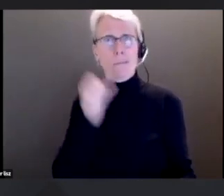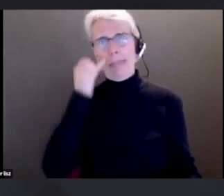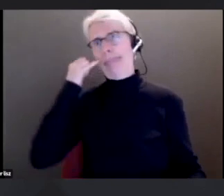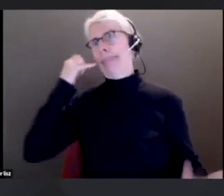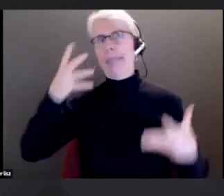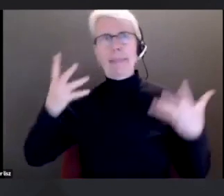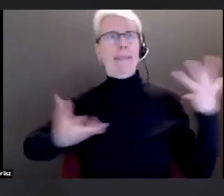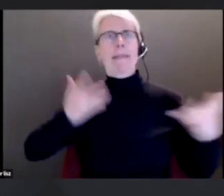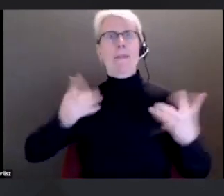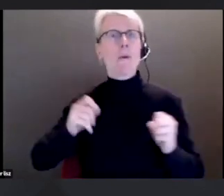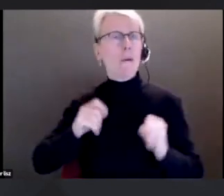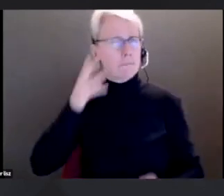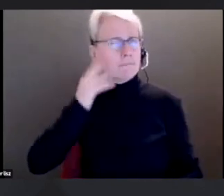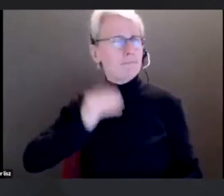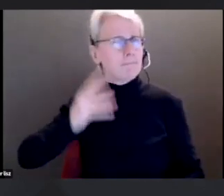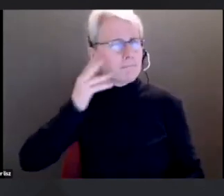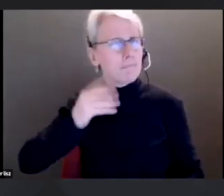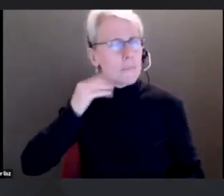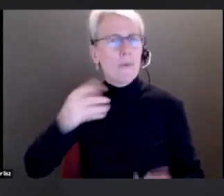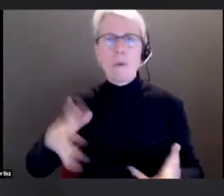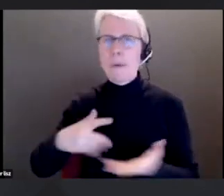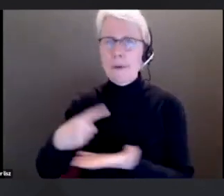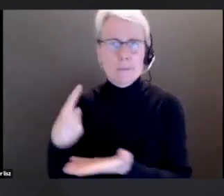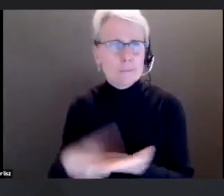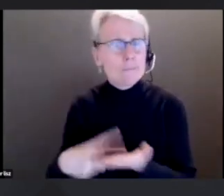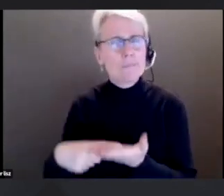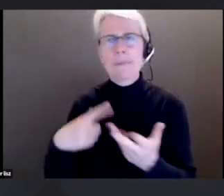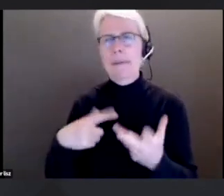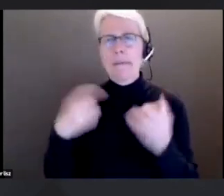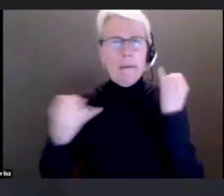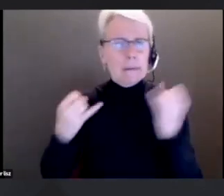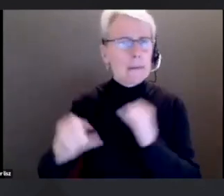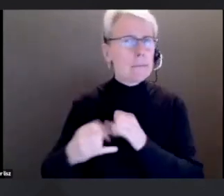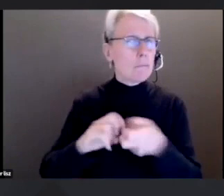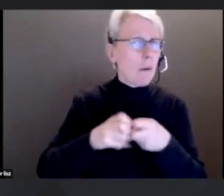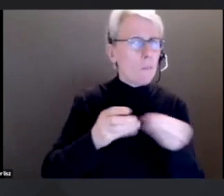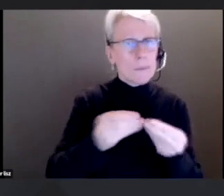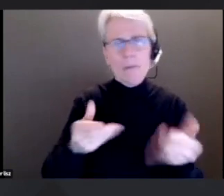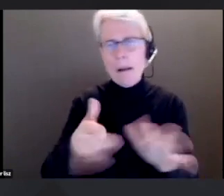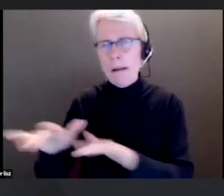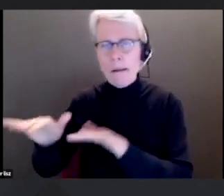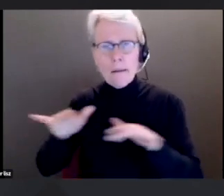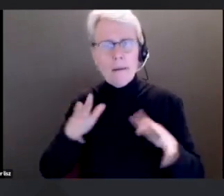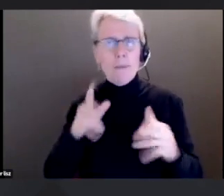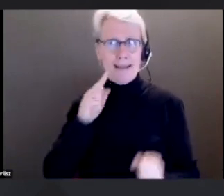I really believe that they're all committed to it. You know, one of the things actually, we just finished an employee survey.